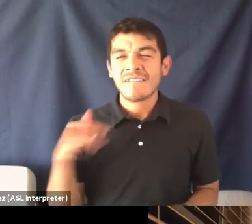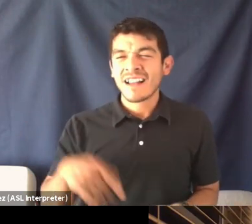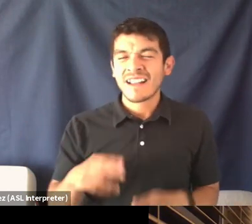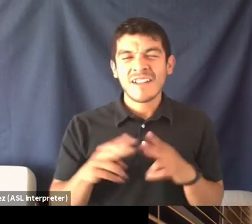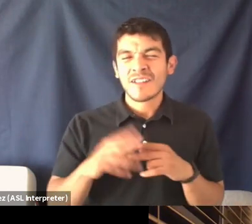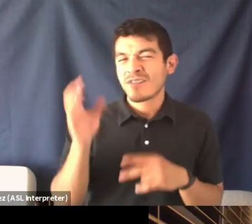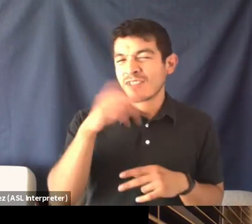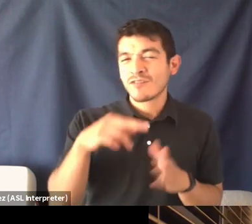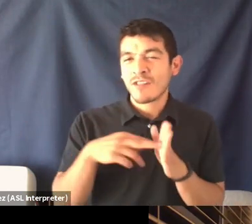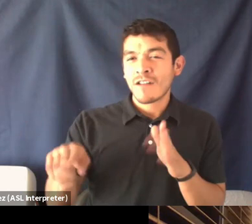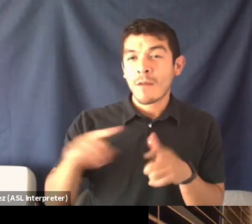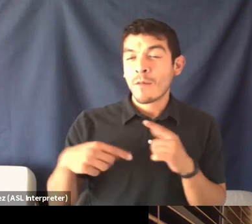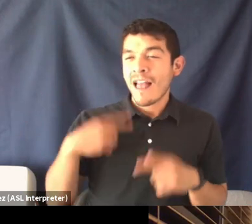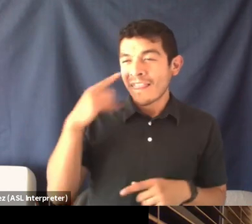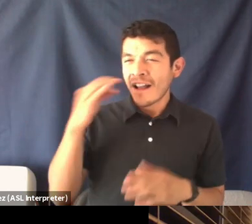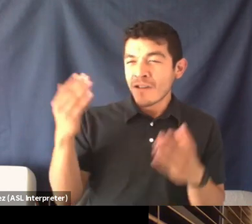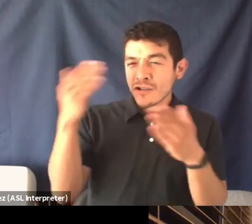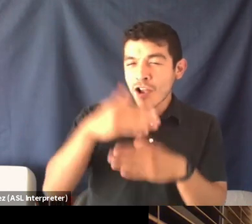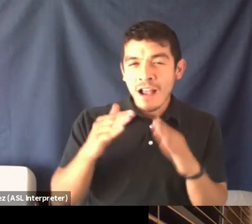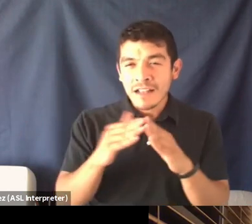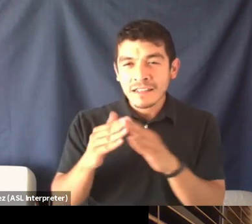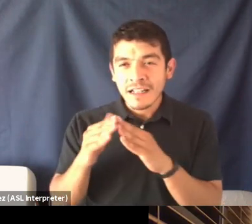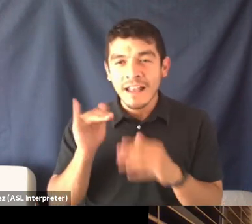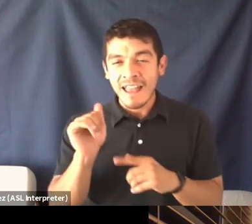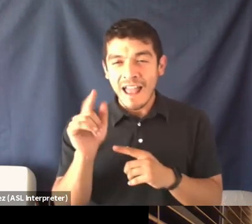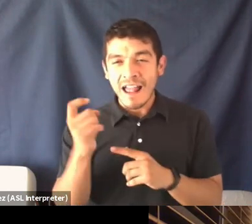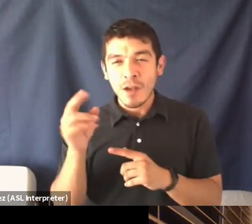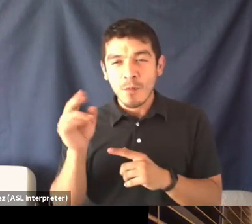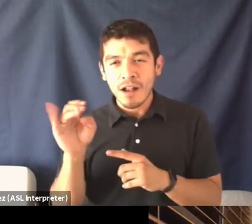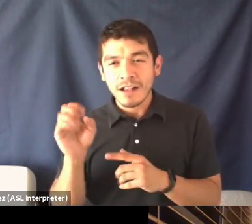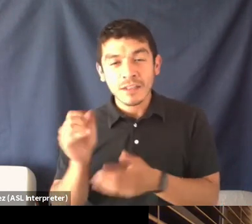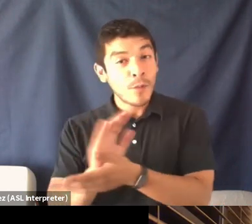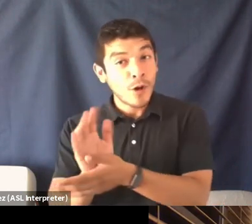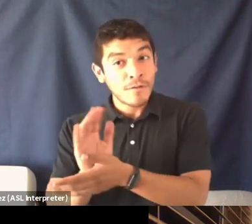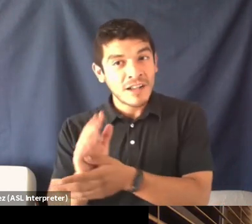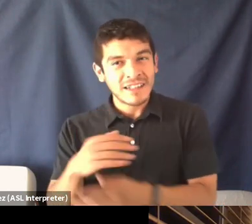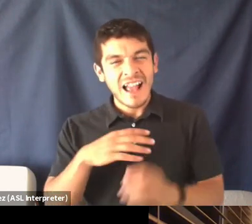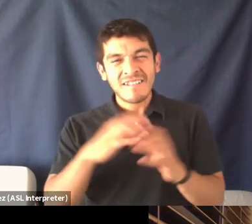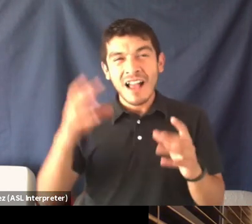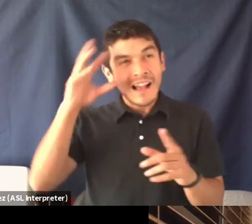when I think of like "Dark City", the Alex Proyas movie. There's all this like sun soaked stuff